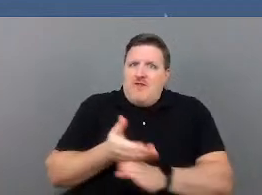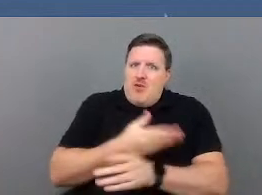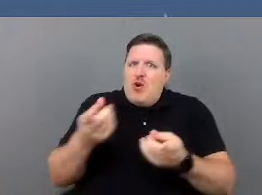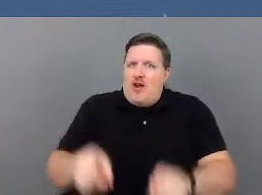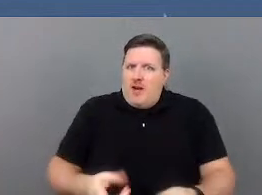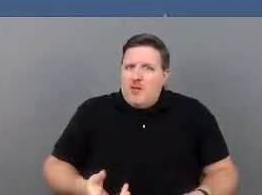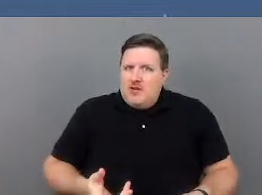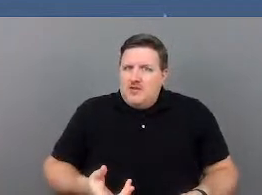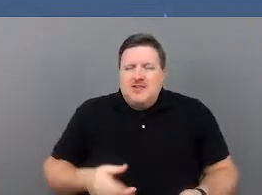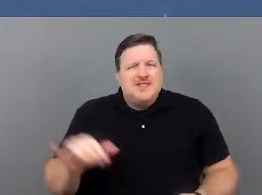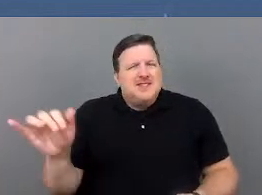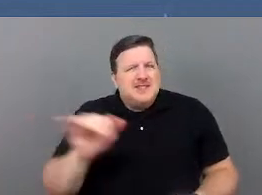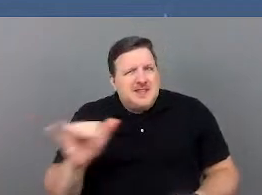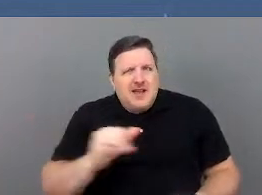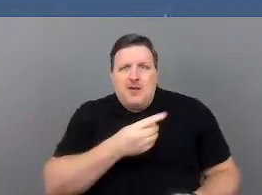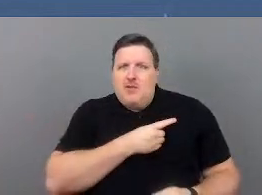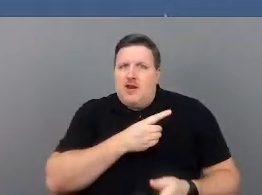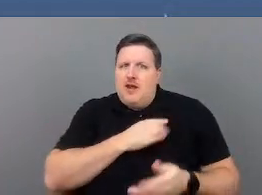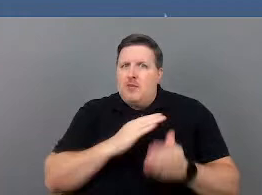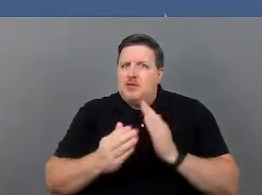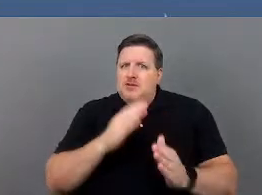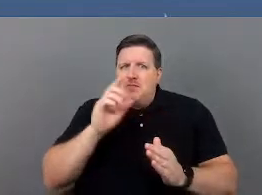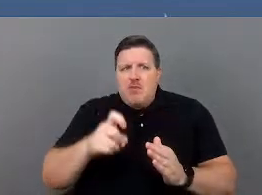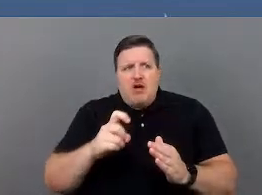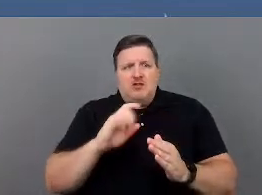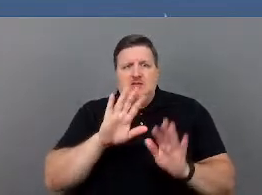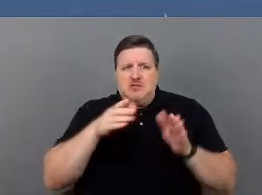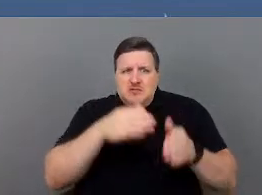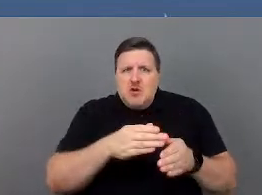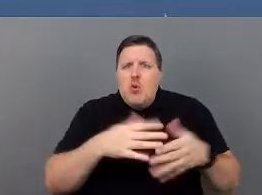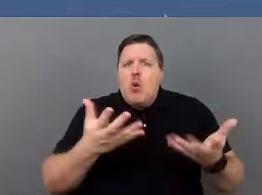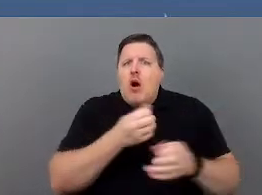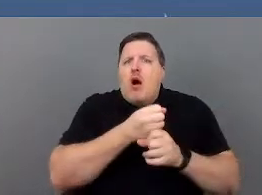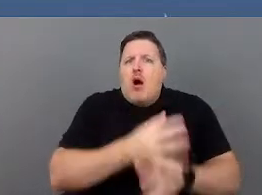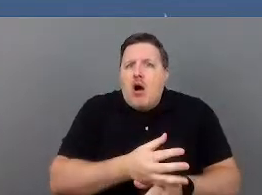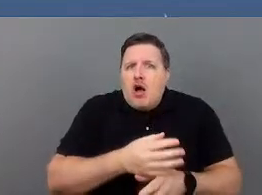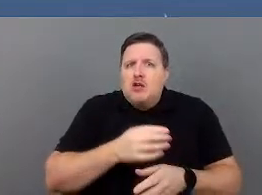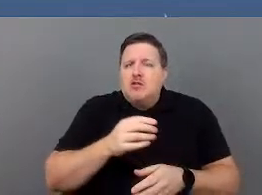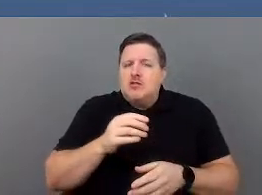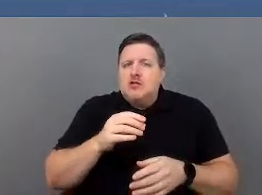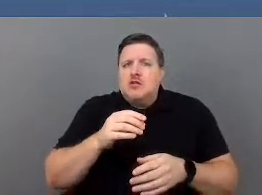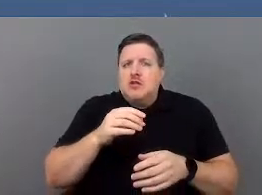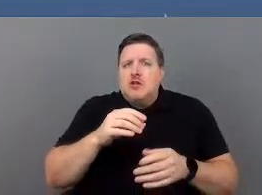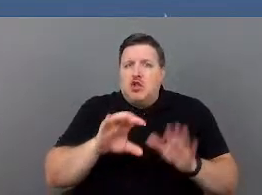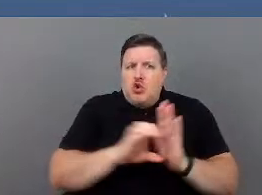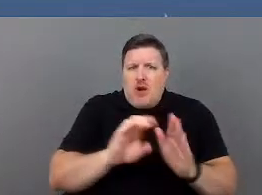RATHER THAN JUST BLOAT THE BUDGET THAT REACTS TO THEM. AND EXPEND MORE RESOURCES ADDRESSING THE REAL ISSUES I ENCOURAGE YOU TO INCREASE FUNDING FOR CRIME AND VIOLENCE PREVENTION. THANK YOU.